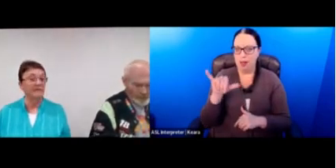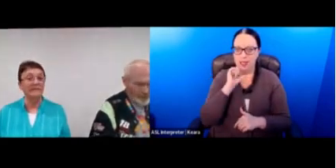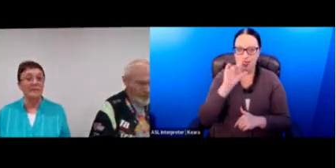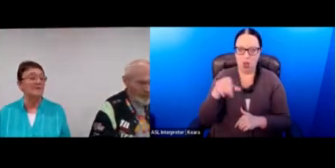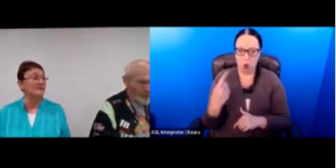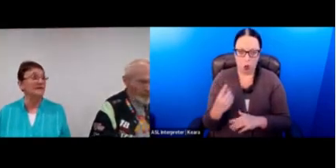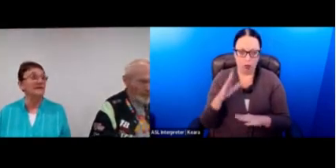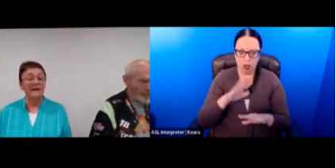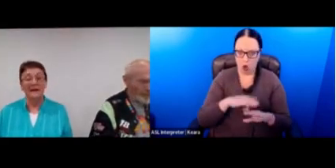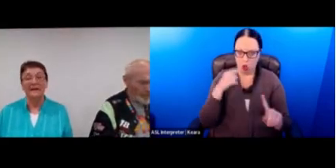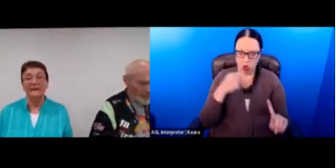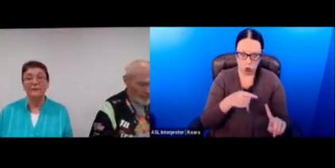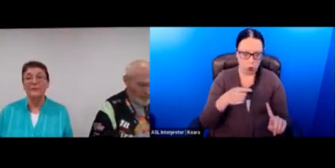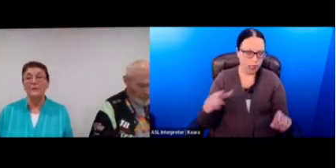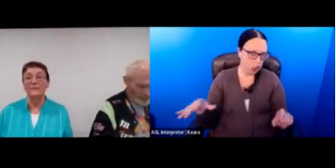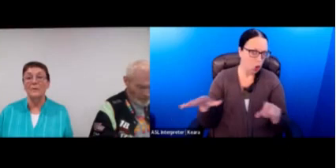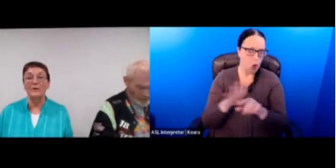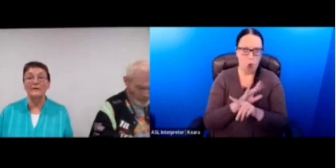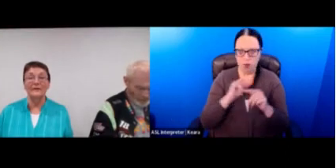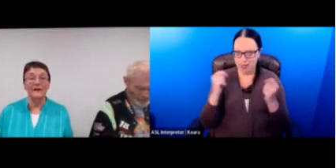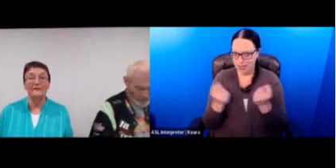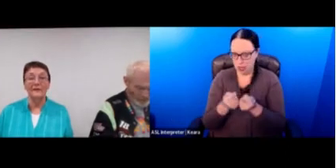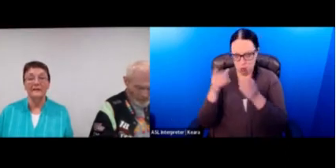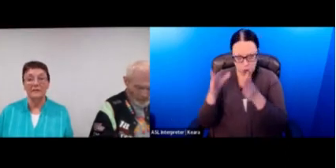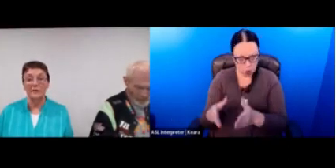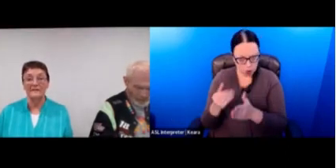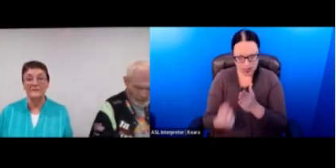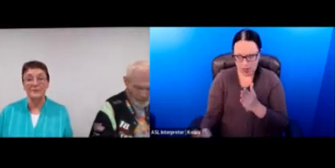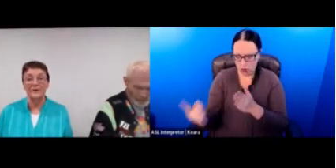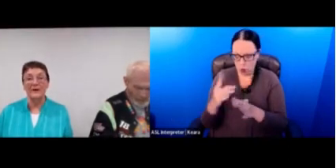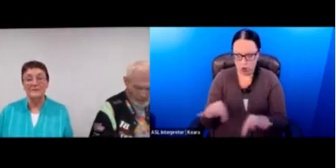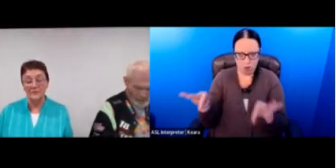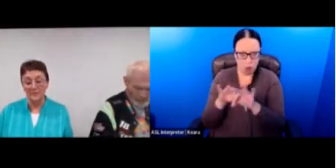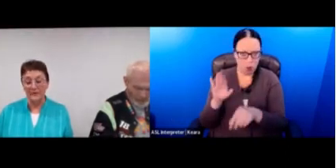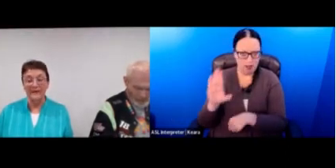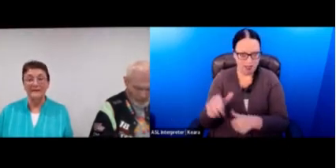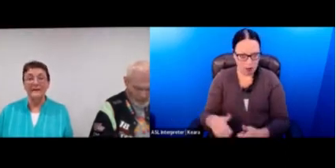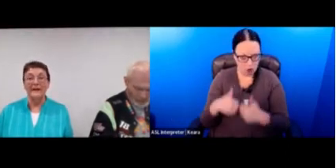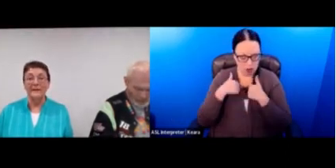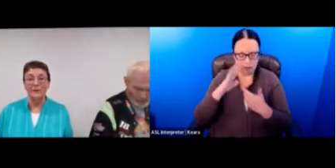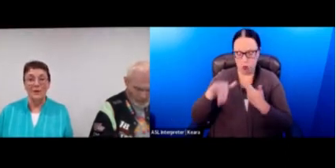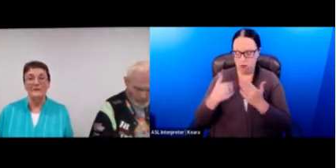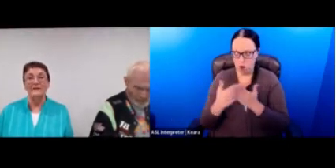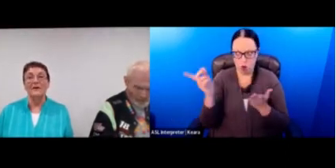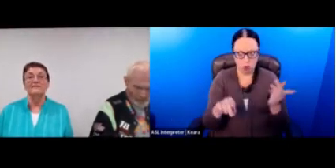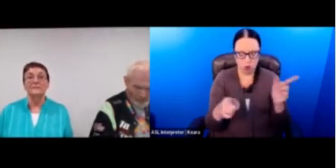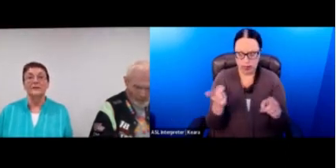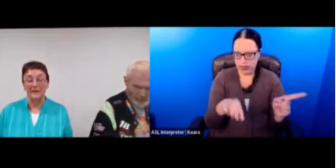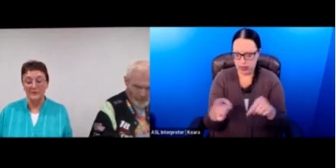is the person and everyone who's important in their life that is agreeing to to the plan. And we wrote a technology plan and